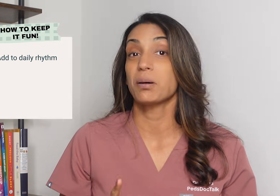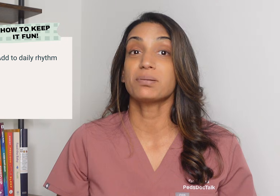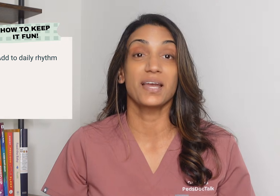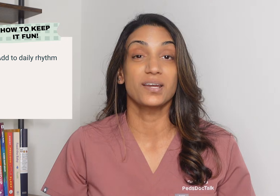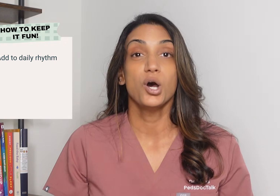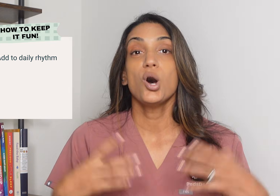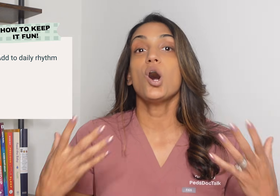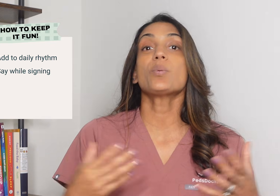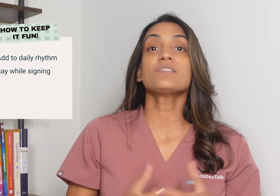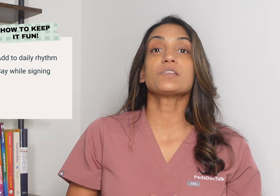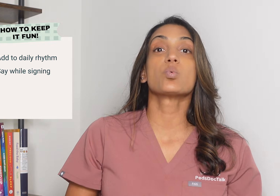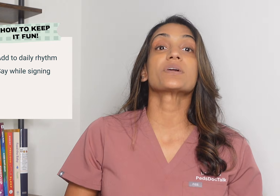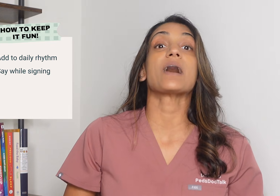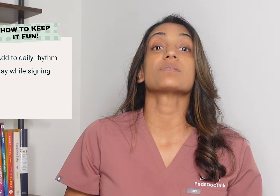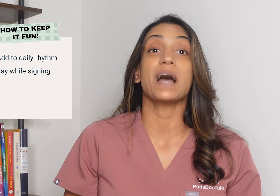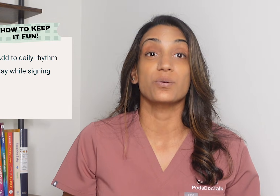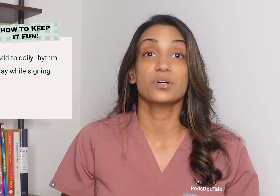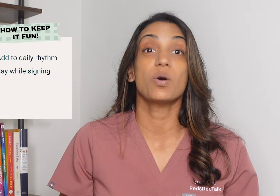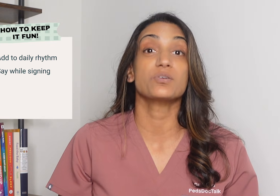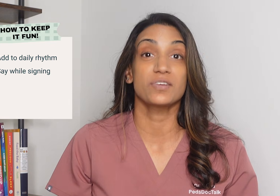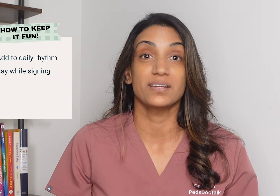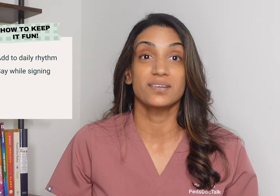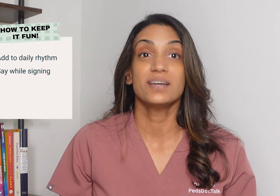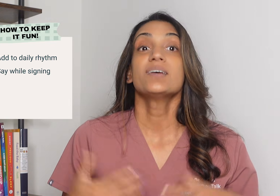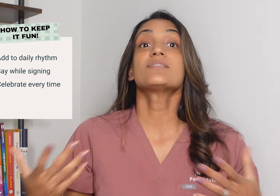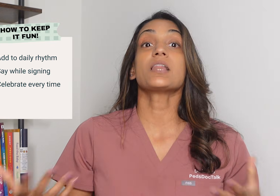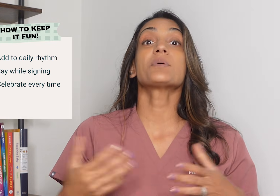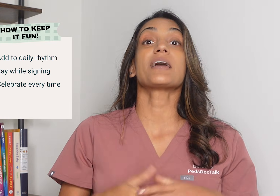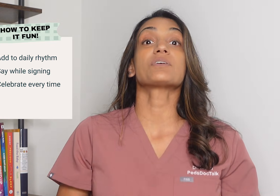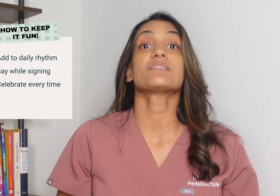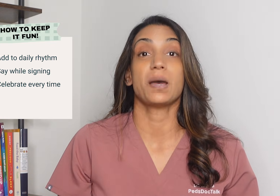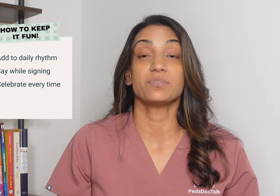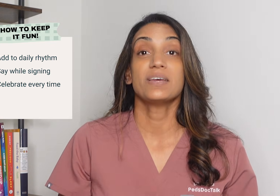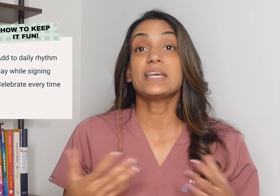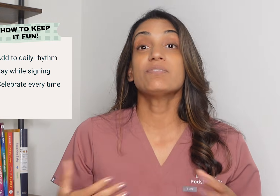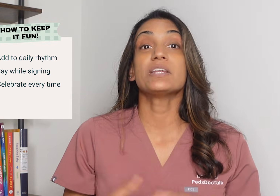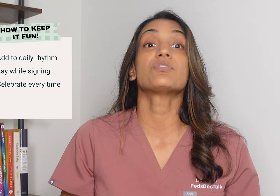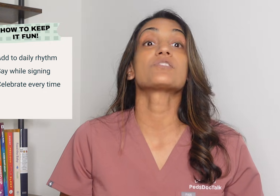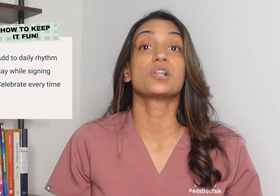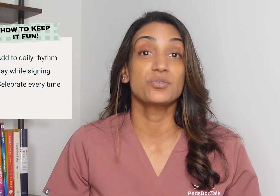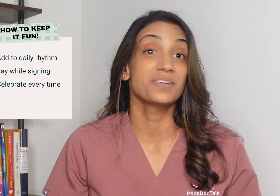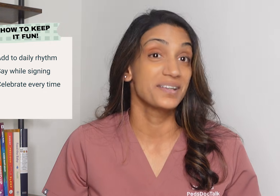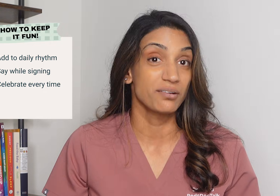Play. Always say the word out loud while you sign it. Celebrate every attempt, even if it's close enough.